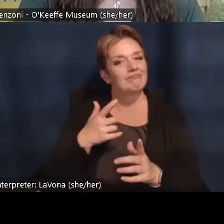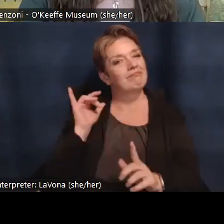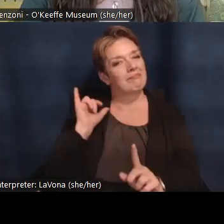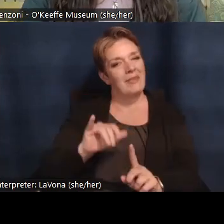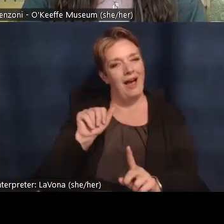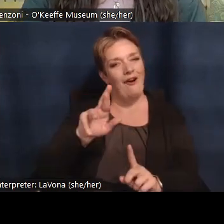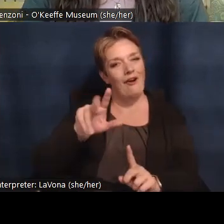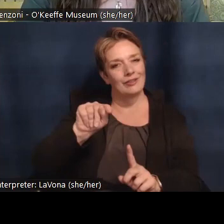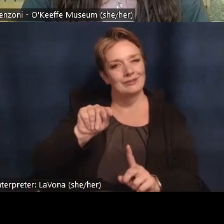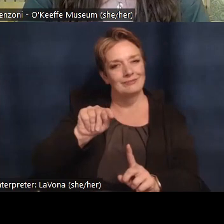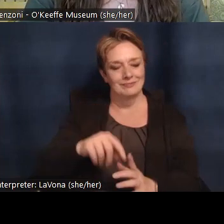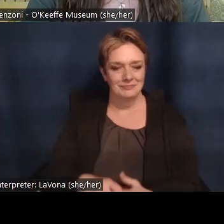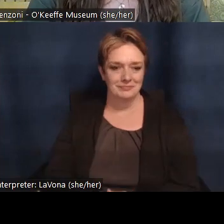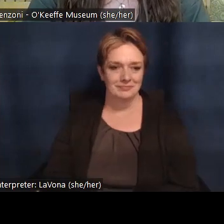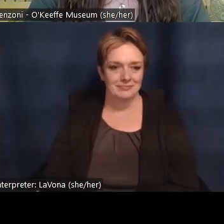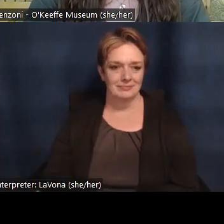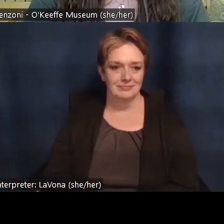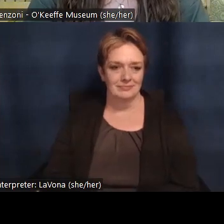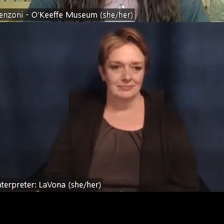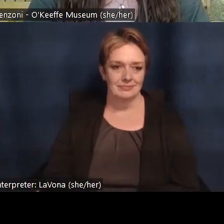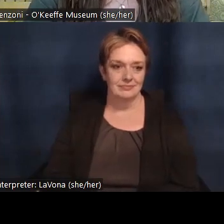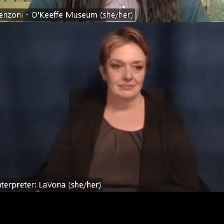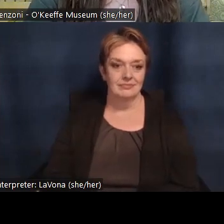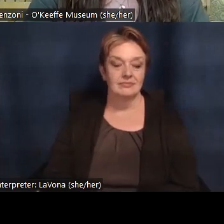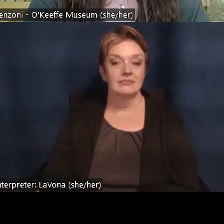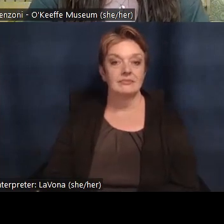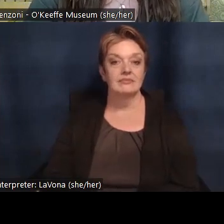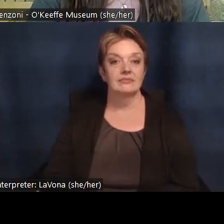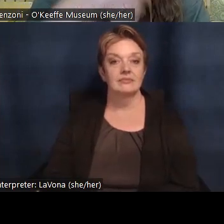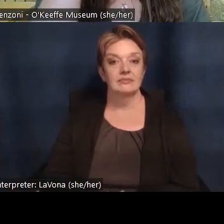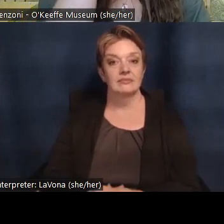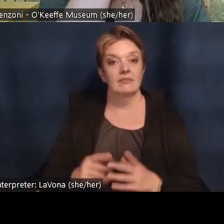So this is what O’Keeffe's studio would have looked like when she was actively painting,